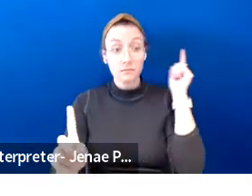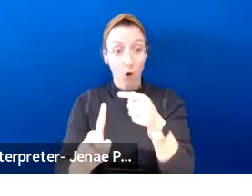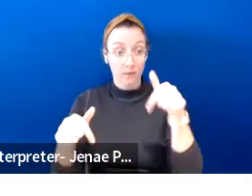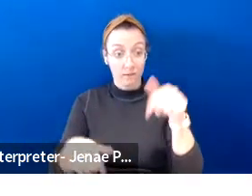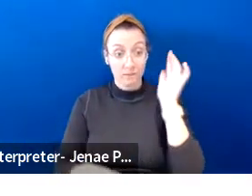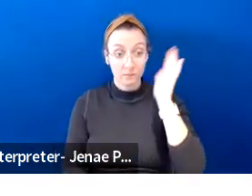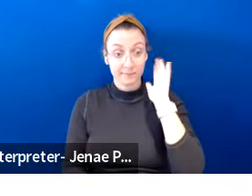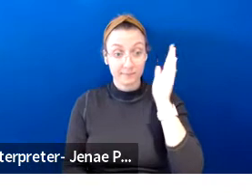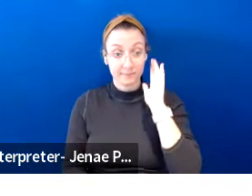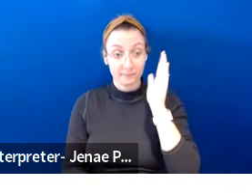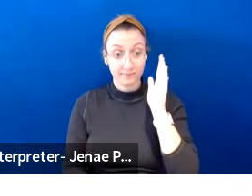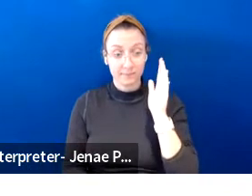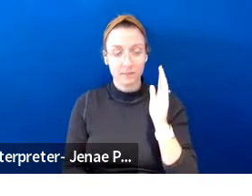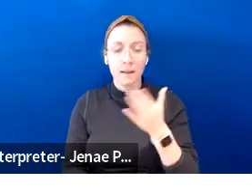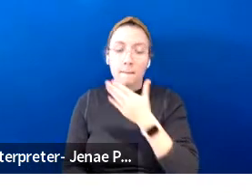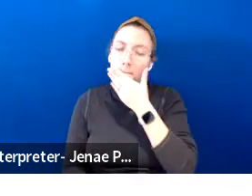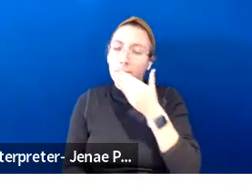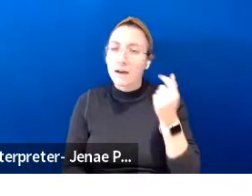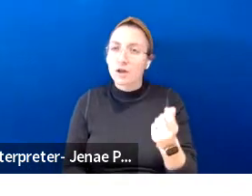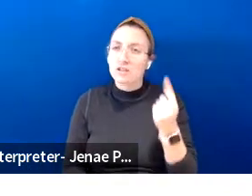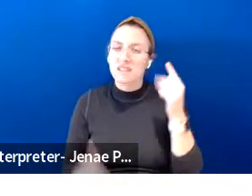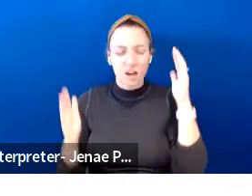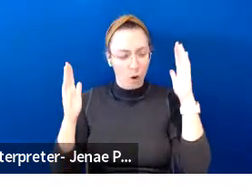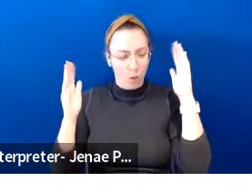is to gain a better understanding of hope and then objective